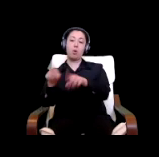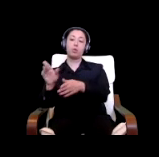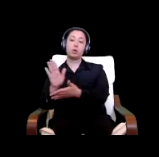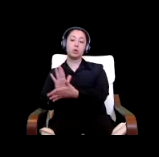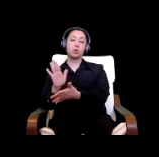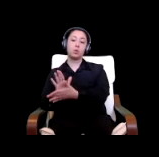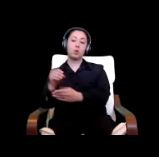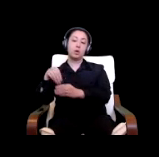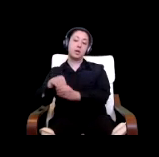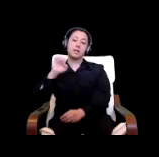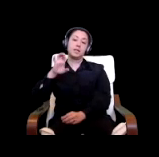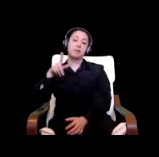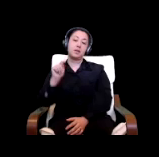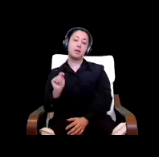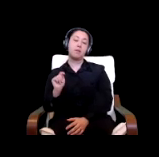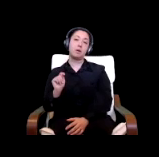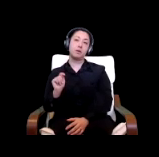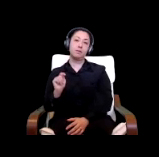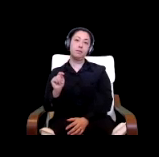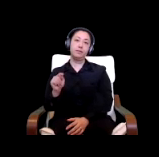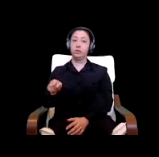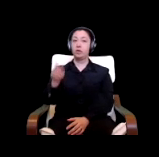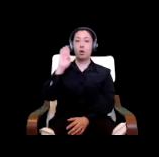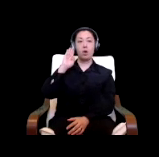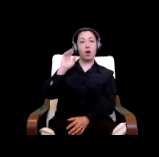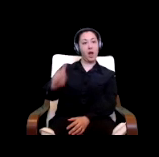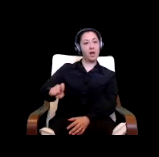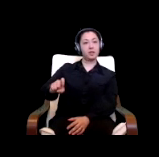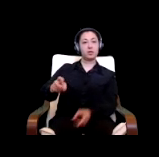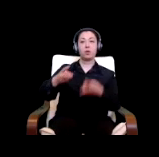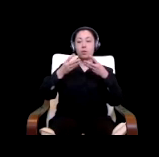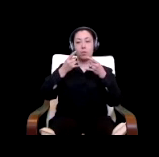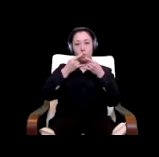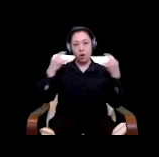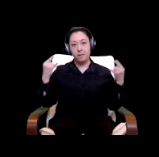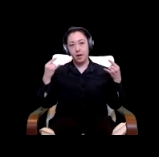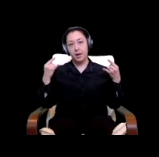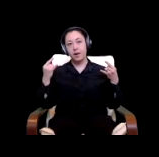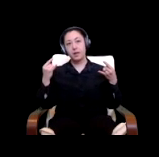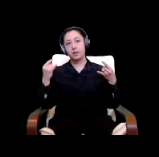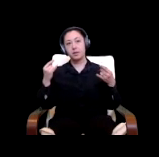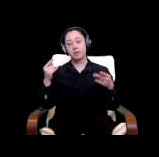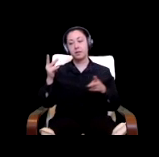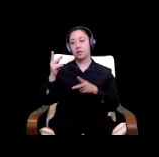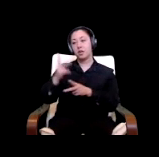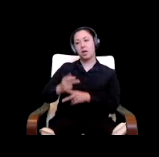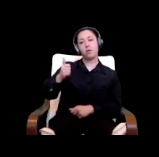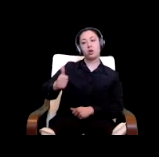She is going to have to wear a mask to make sure she's keeping herself safe. And her friends